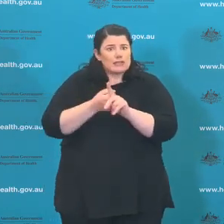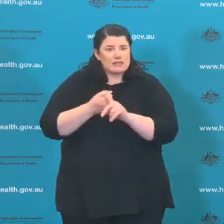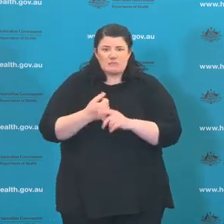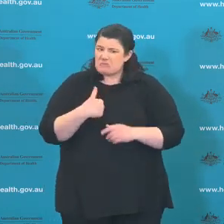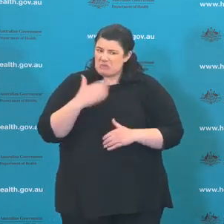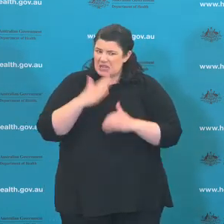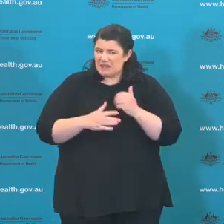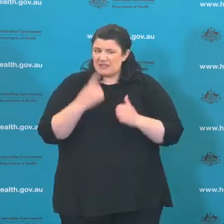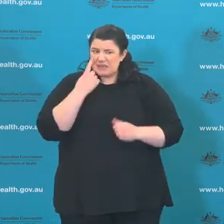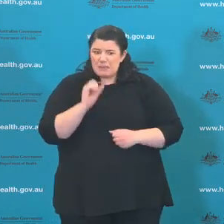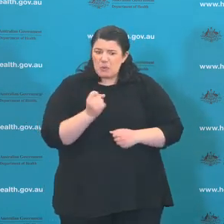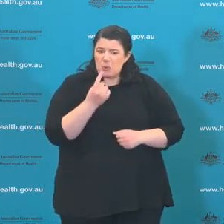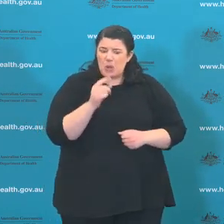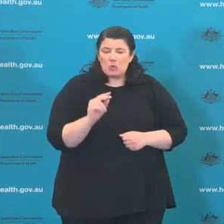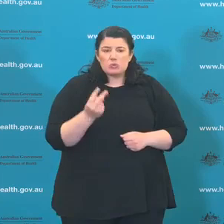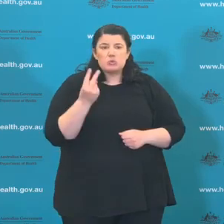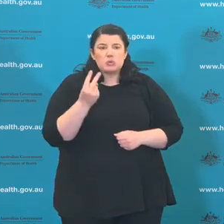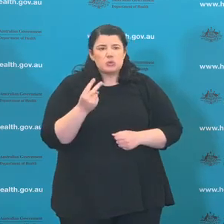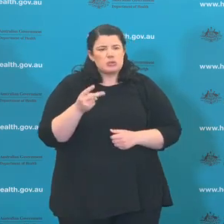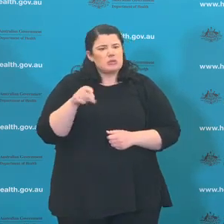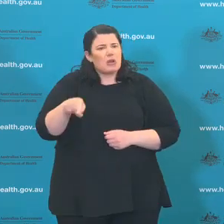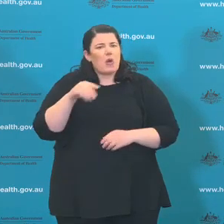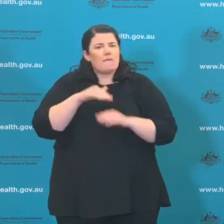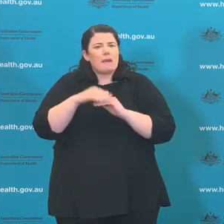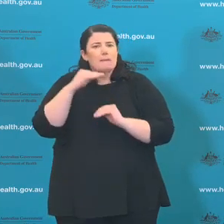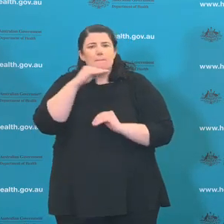or two that have been linked to the Melbourne situation.